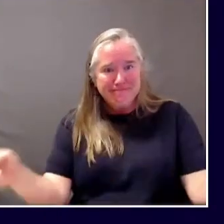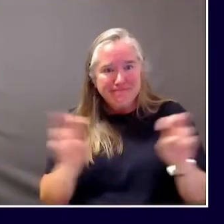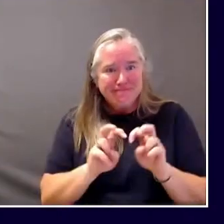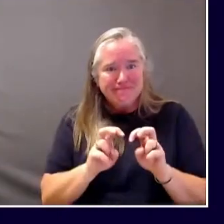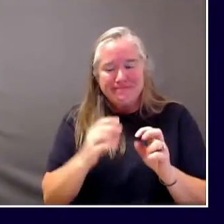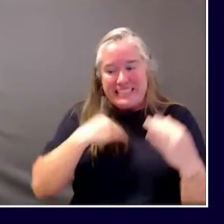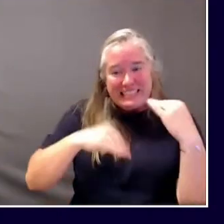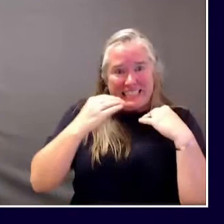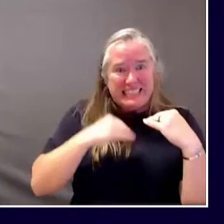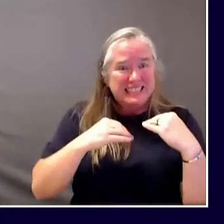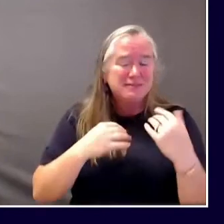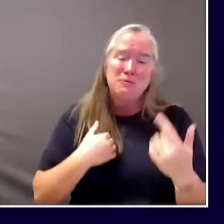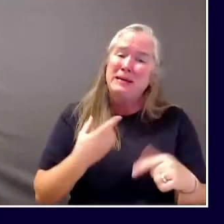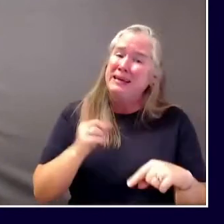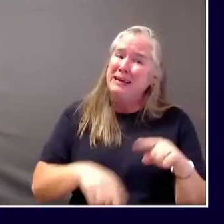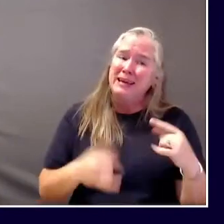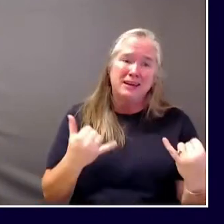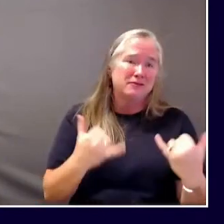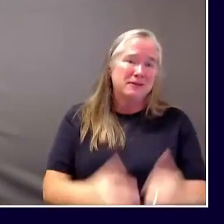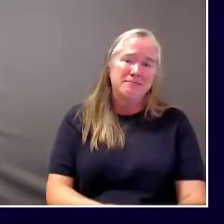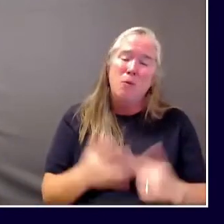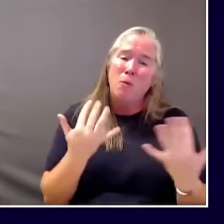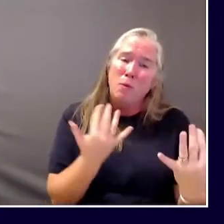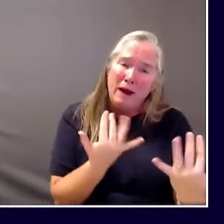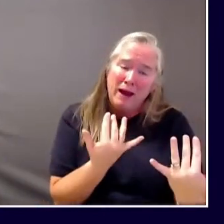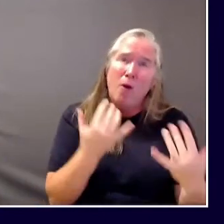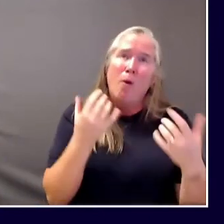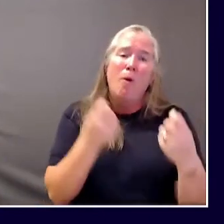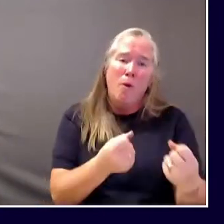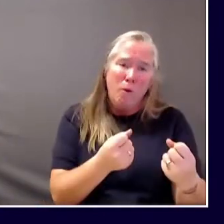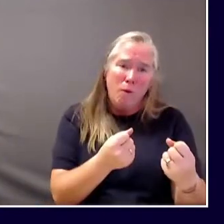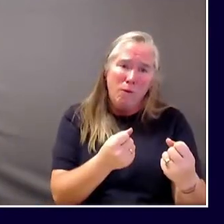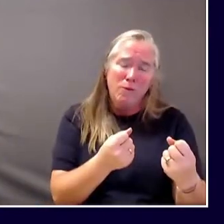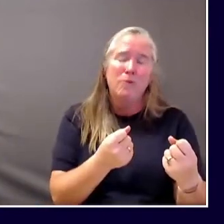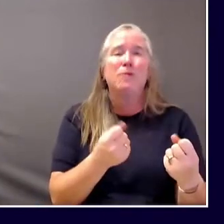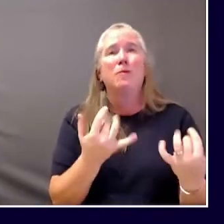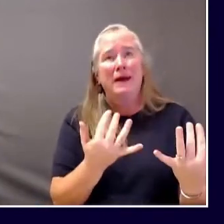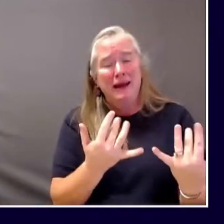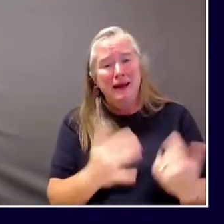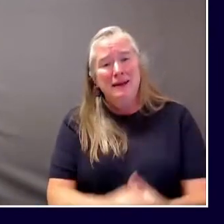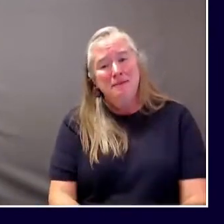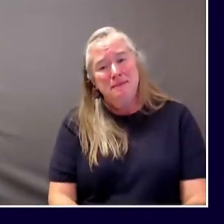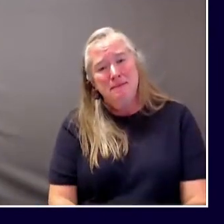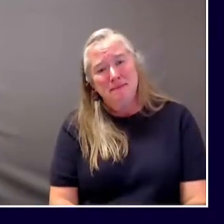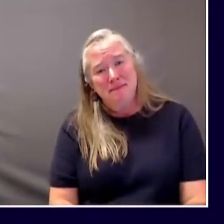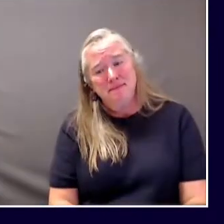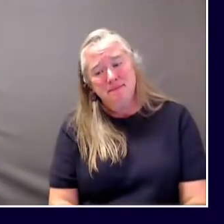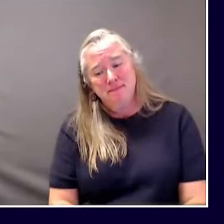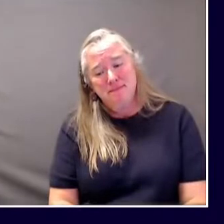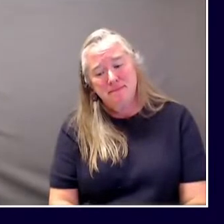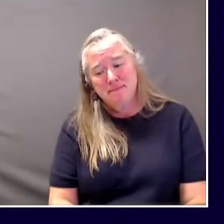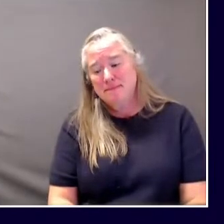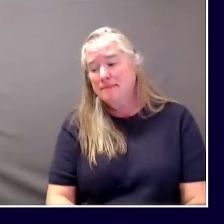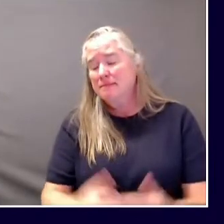so I would just again reiterate that caution about gatherings of